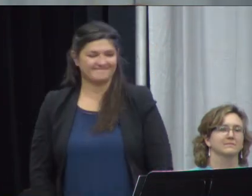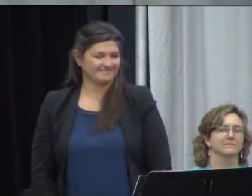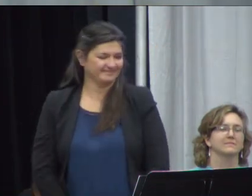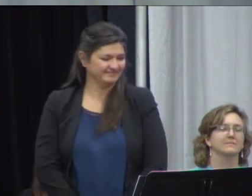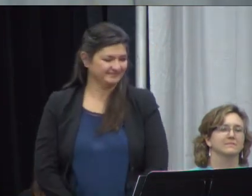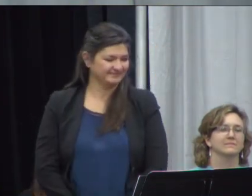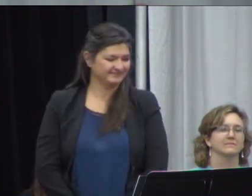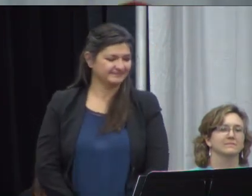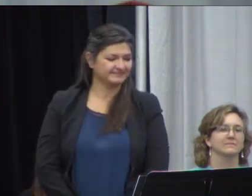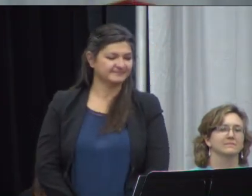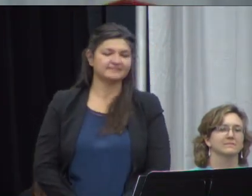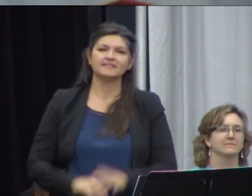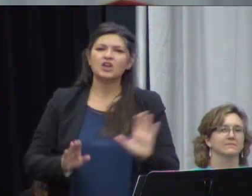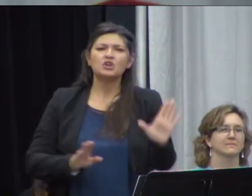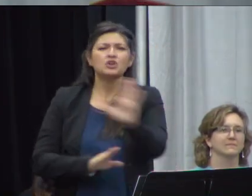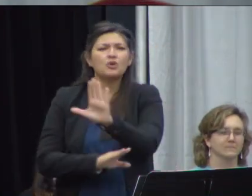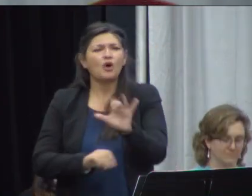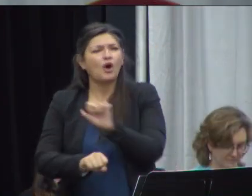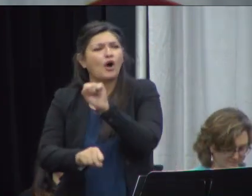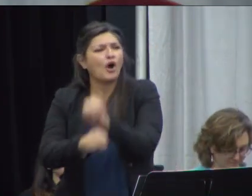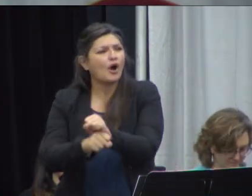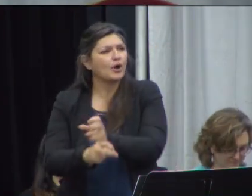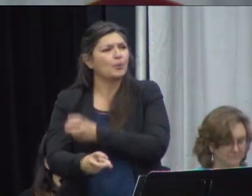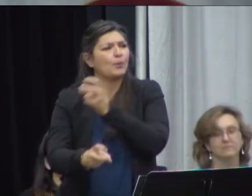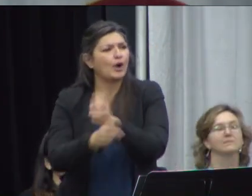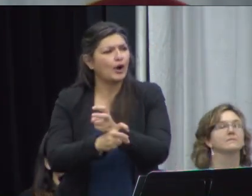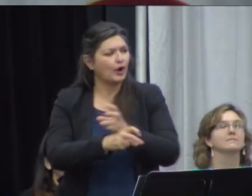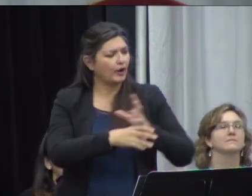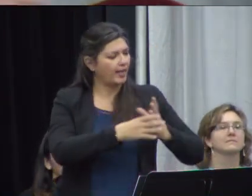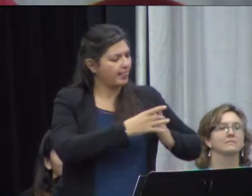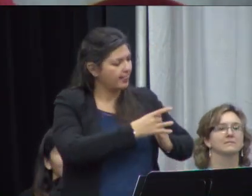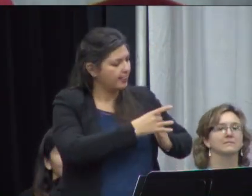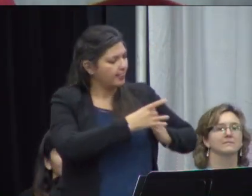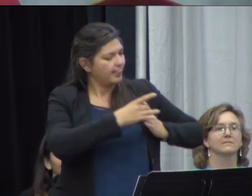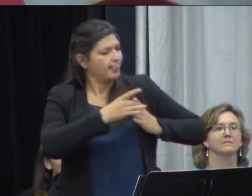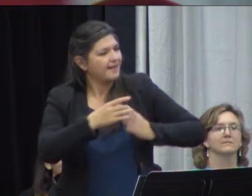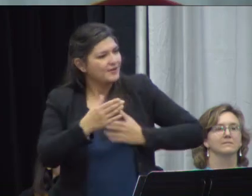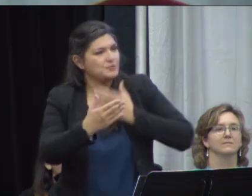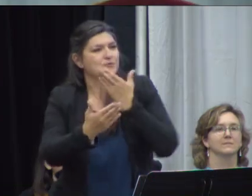All of our hard work has led us to this moment. At this time, will you all please stand?